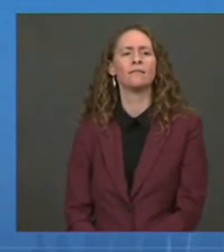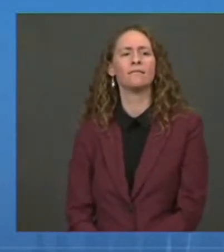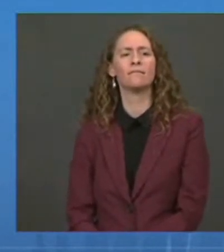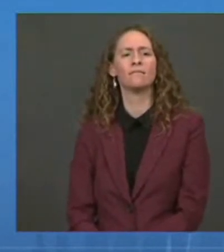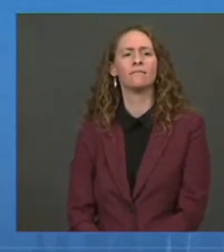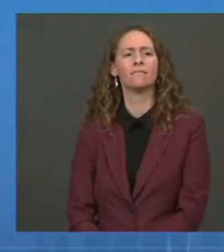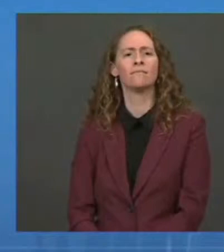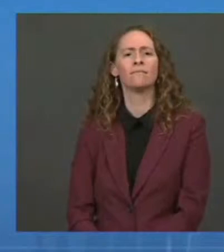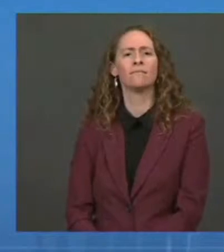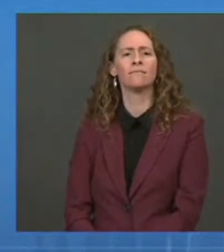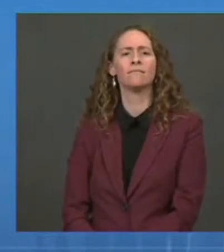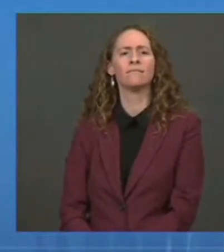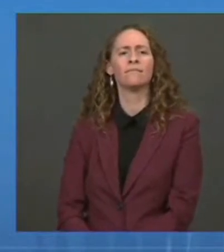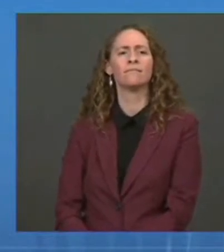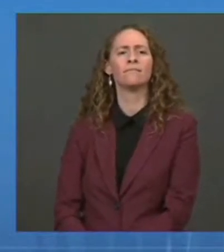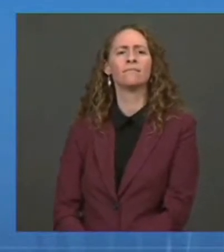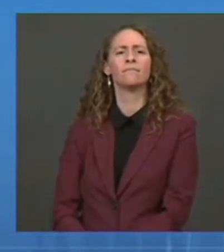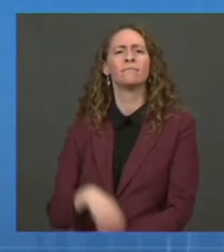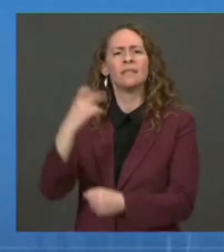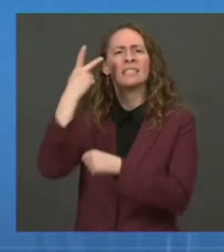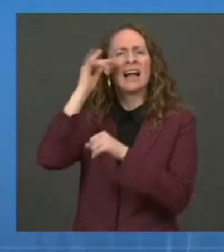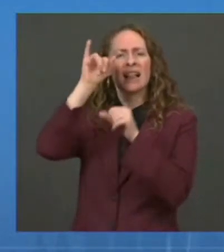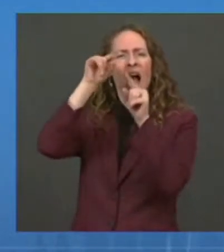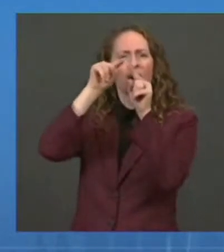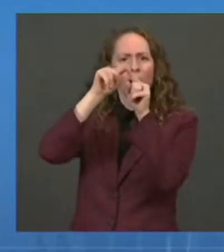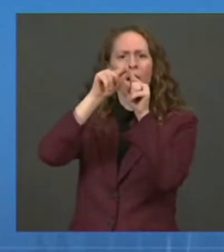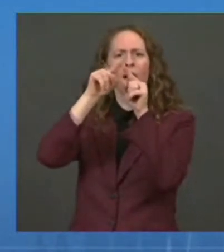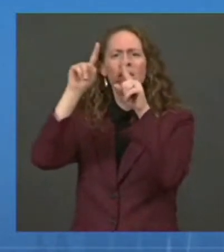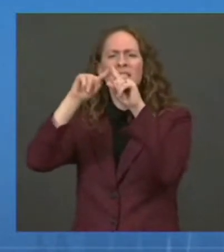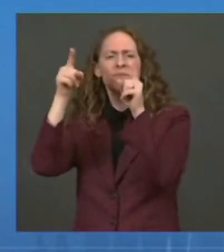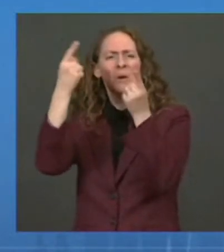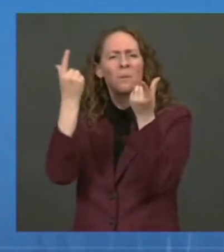ANS IS THAT AMINO ACID